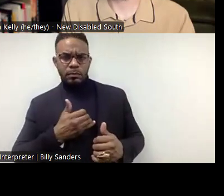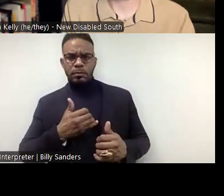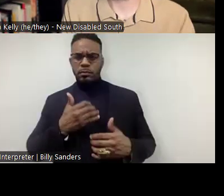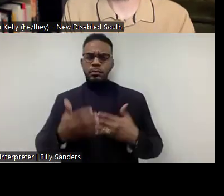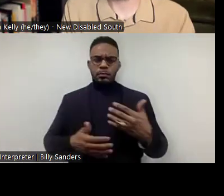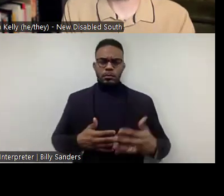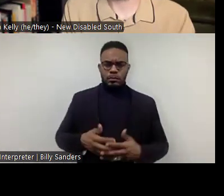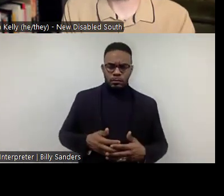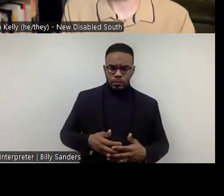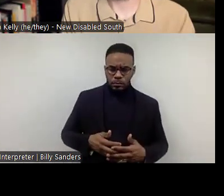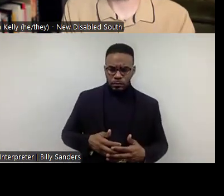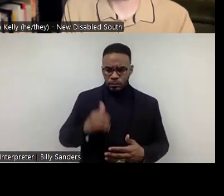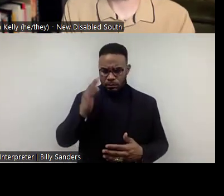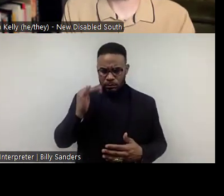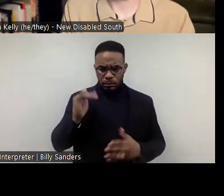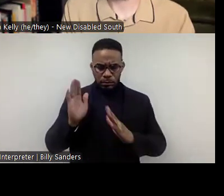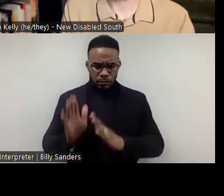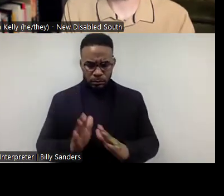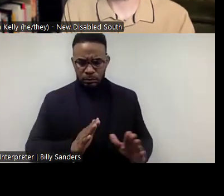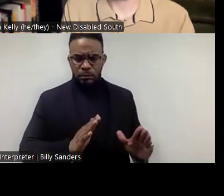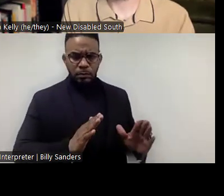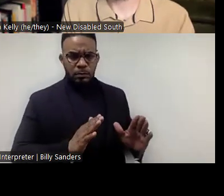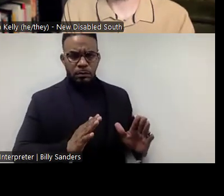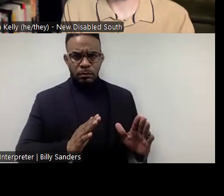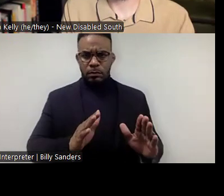suffering from the situation we're going through with ours.